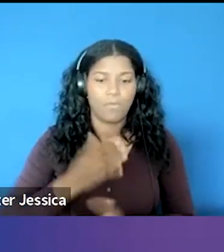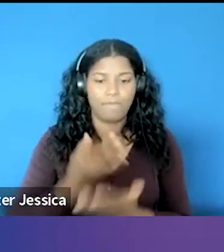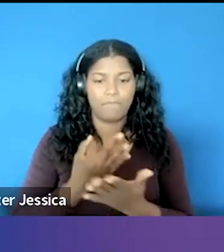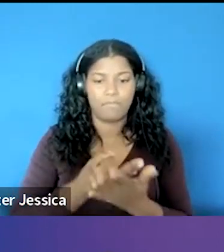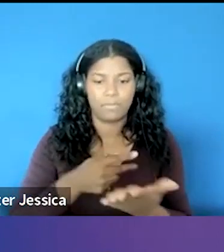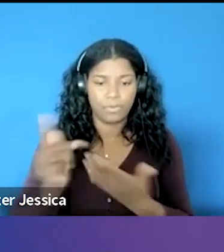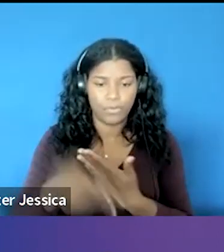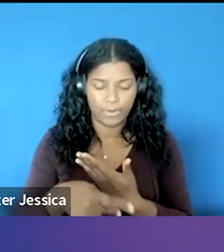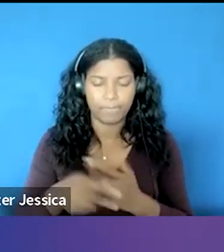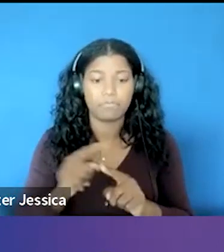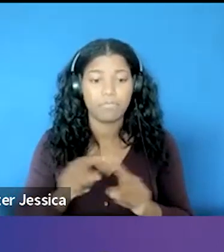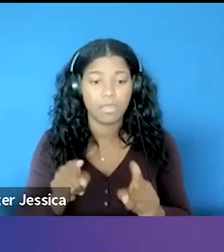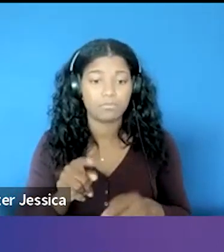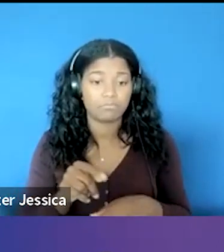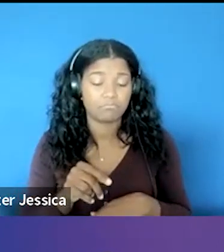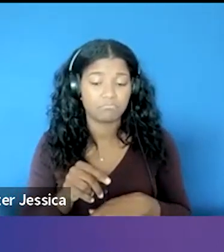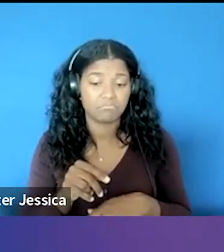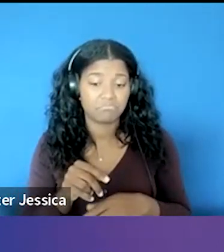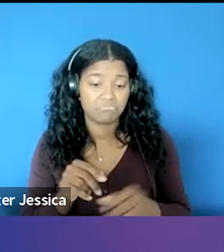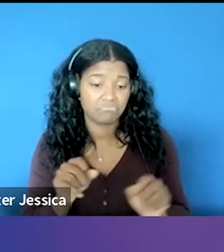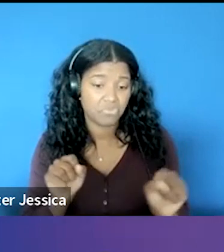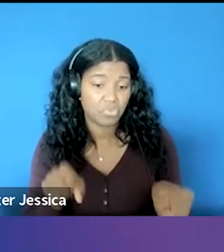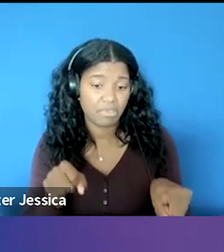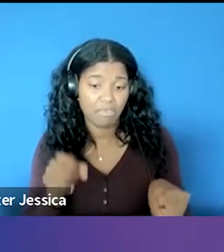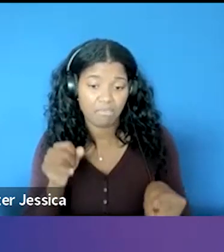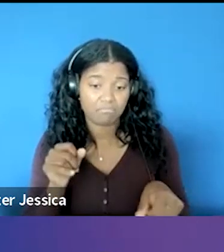But it's certainly worth sending your idea to a program director.